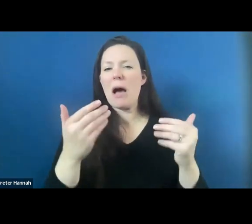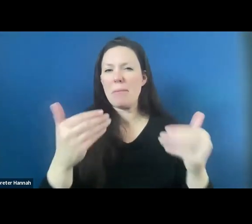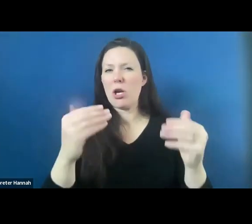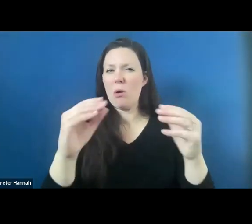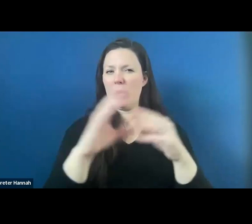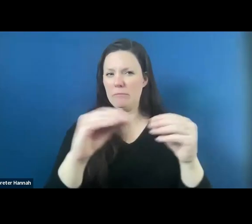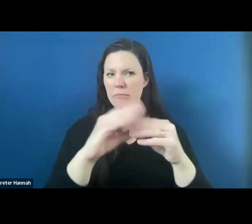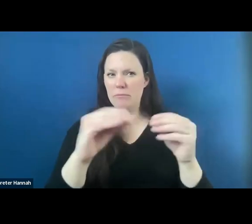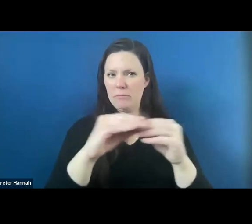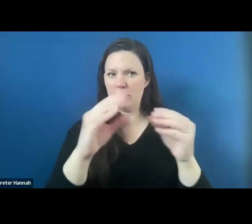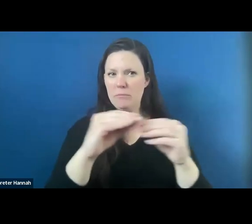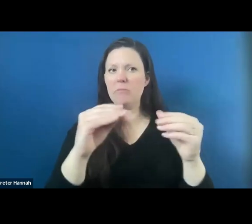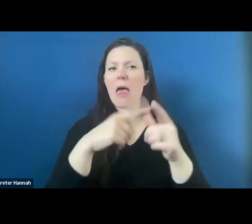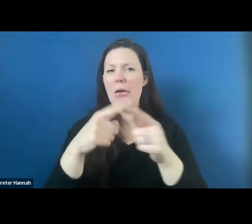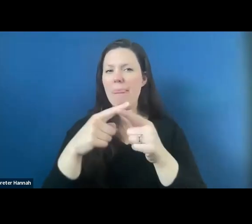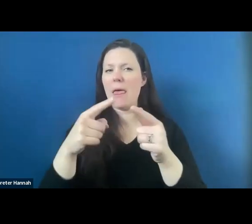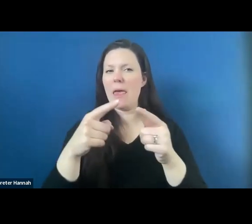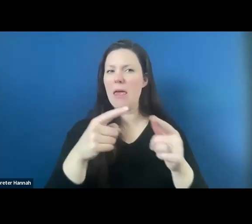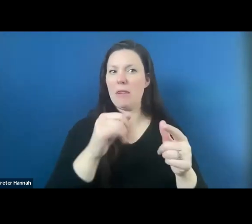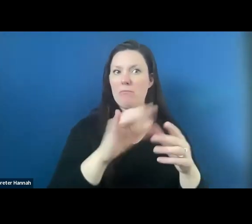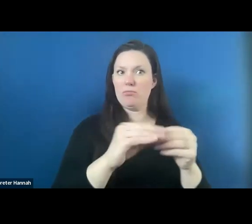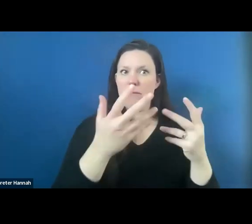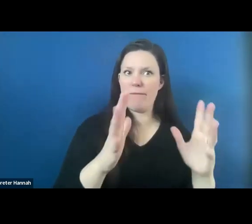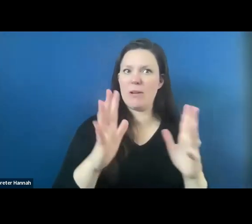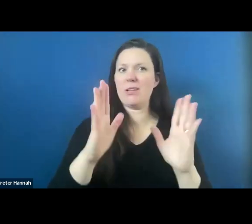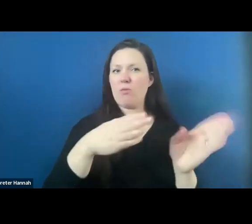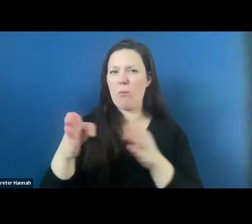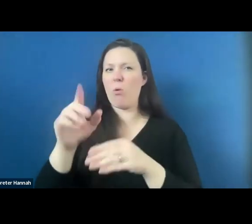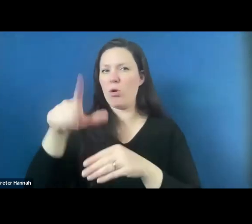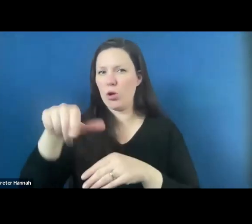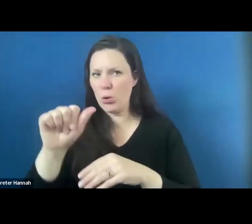so that we can dive into the Q&A. But one of the campaigns that we're really highlighting